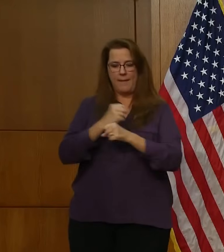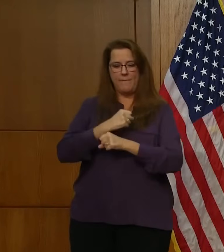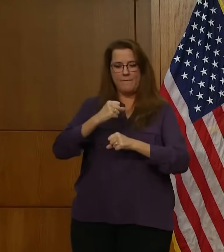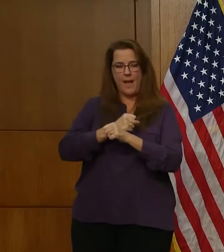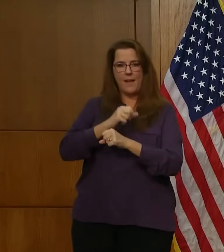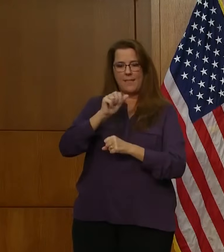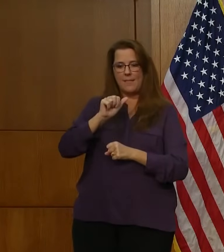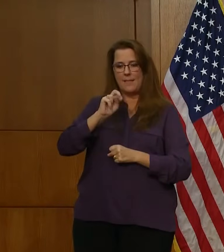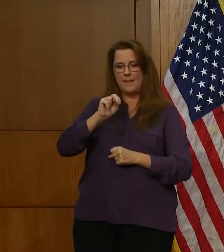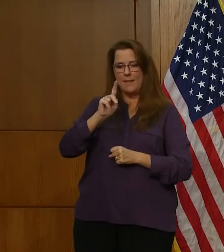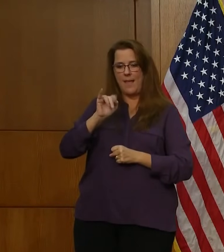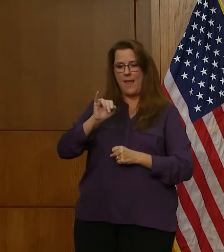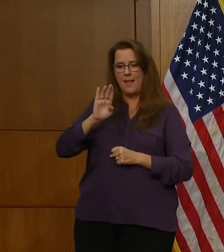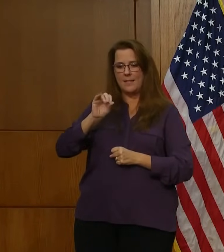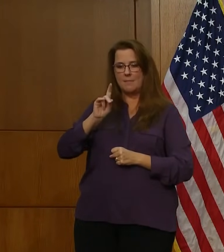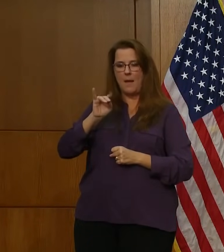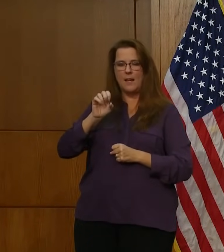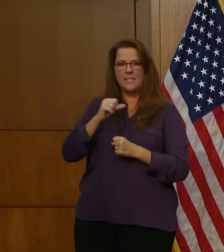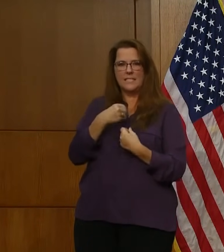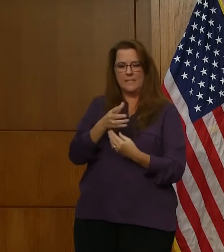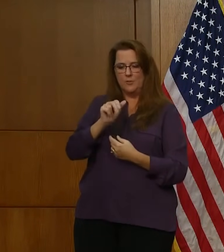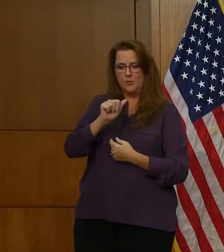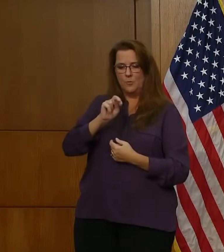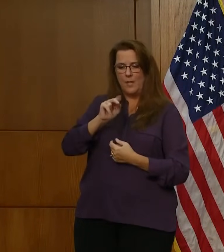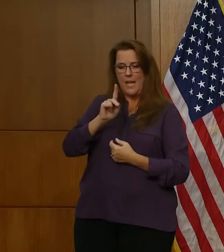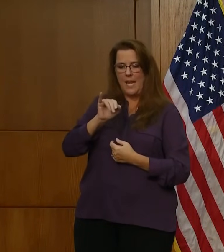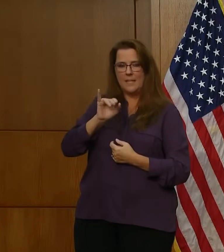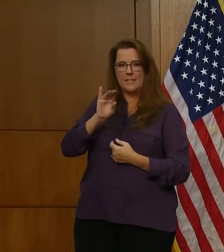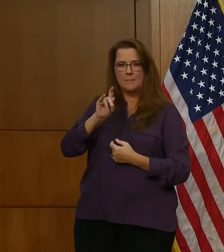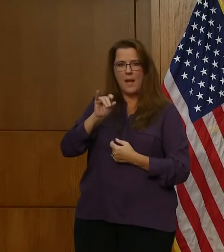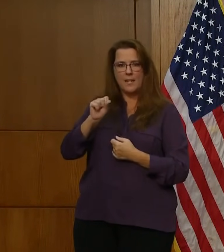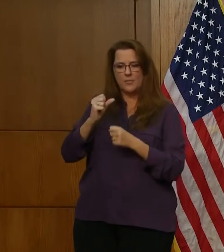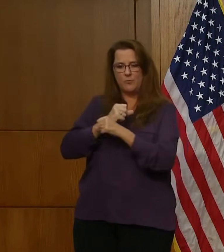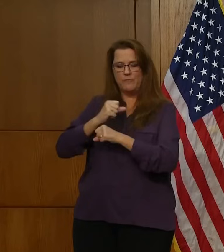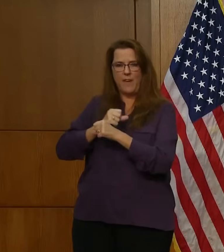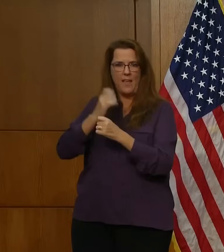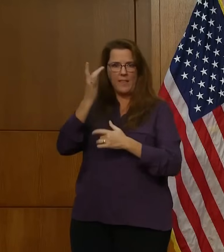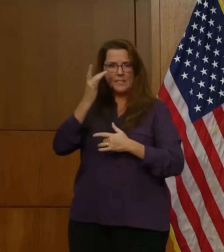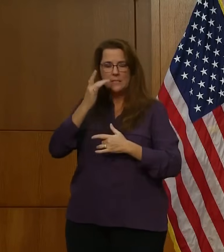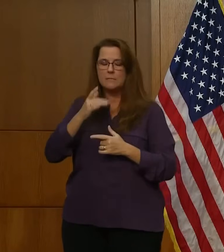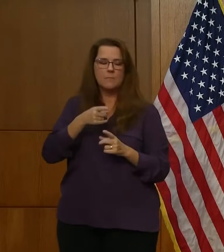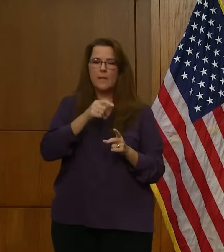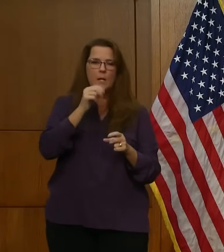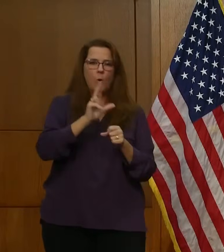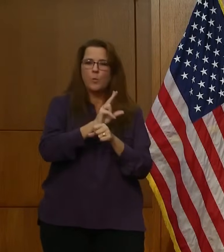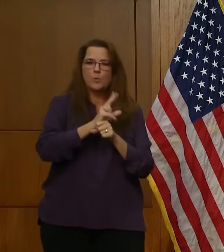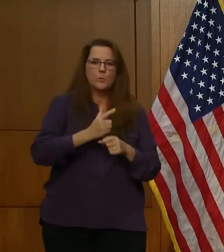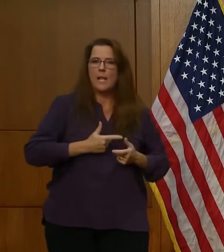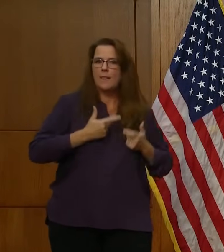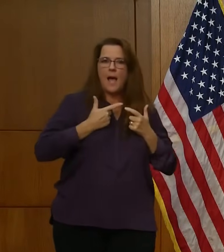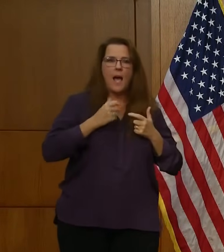YOUR BODY TO PRODUCE ANTIBODIES TO THE DISEASE. AS A MATTER OF